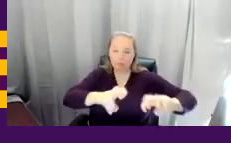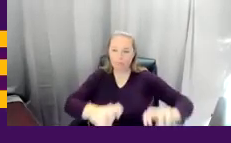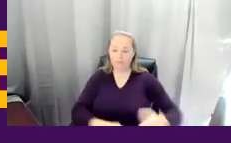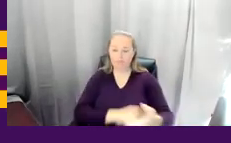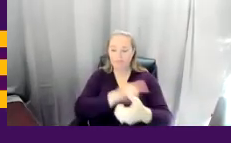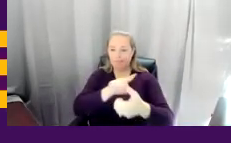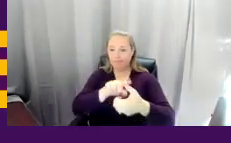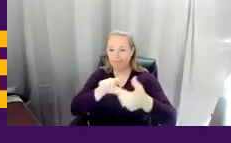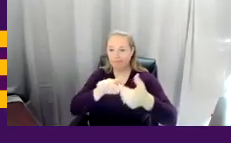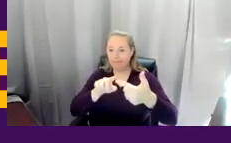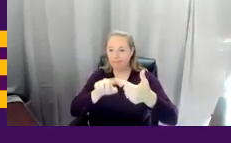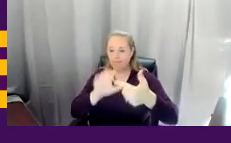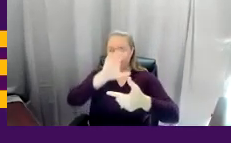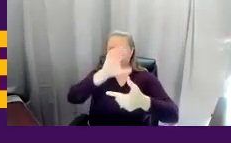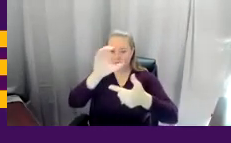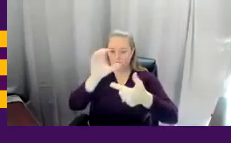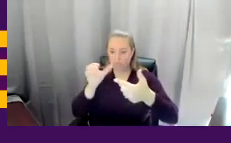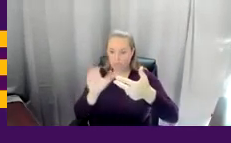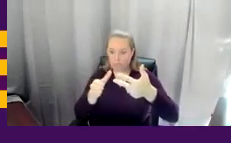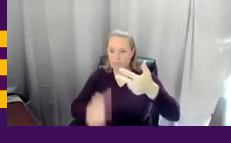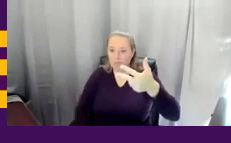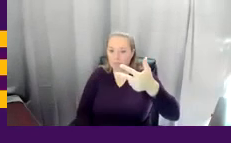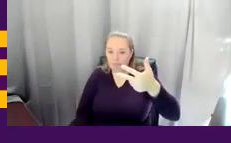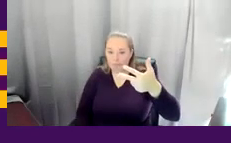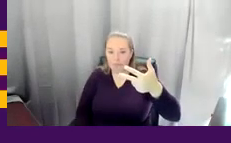. NEXT SLIDE PLEASE. SO, AS I SAID, THERE IS GOING TO BE